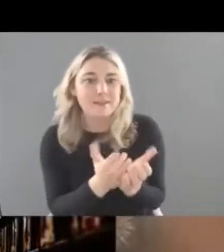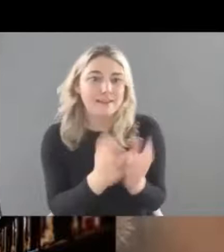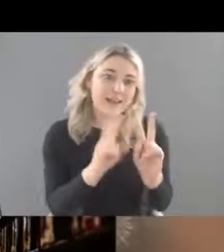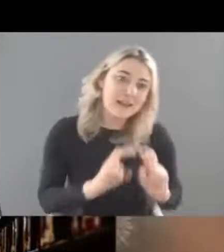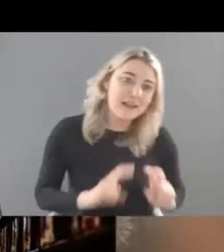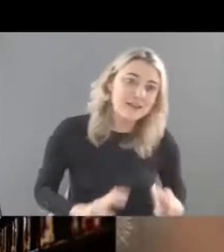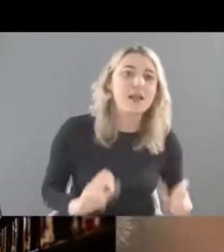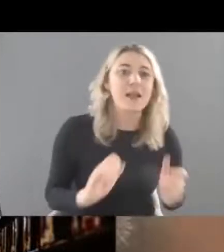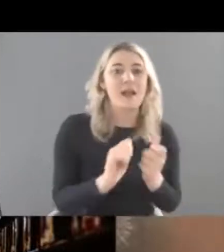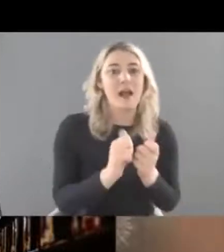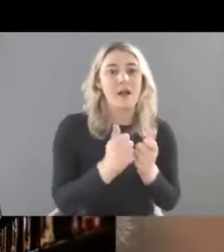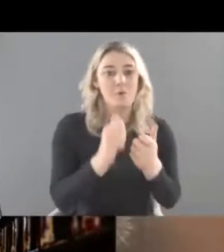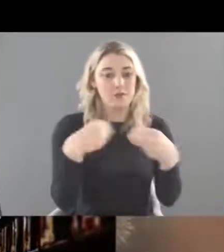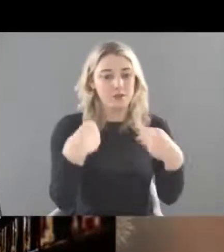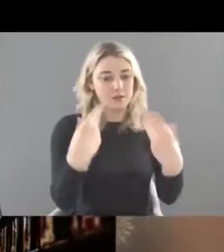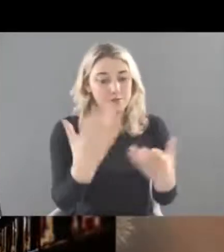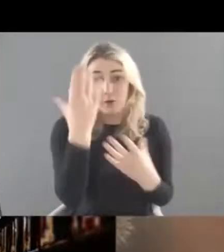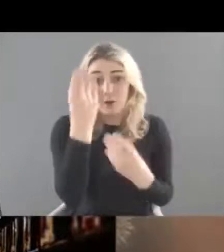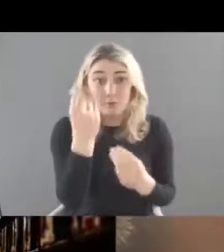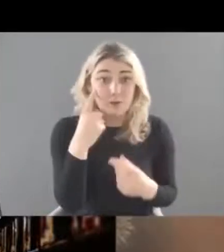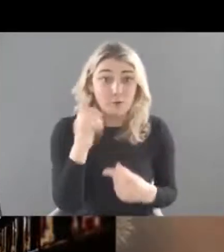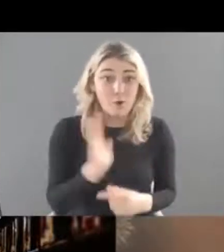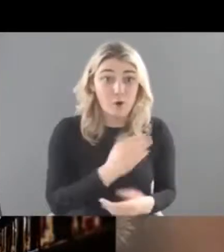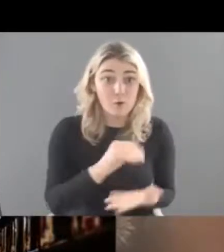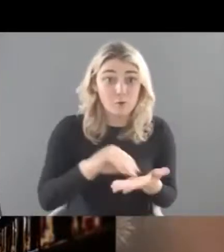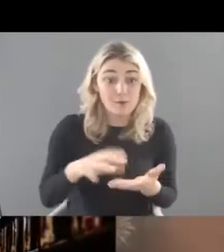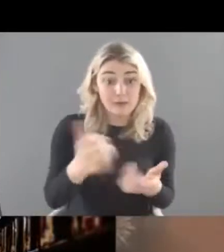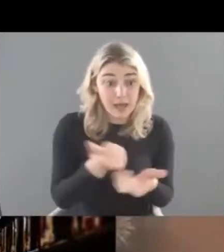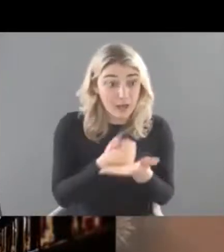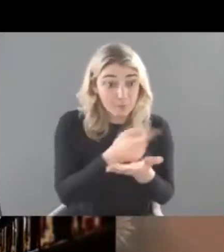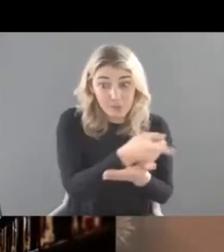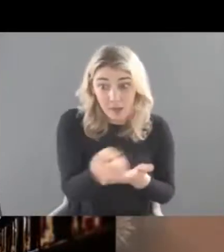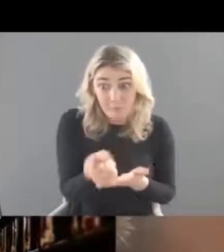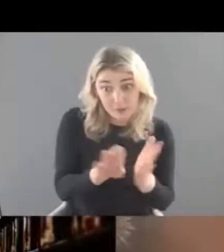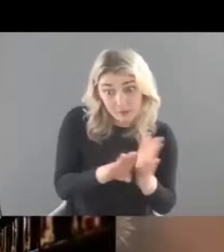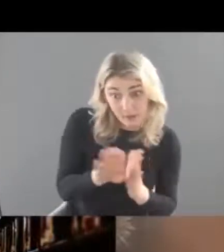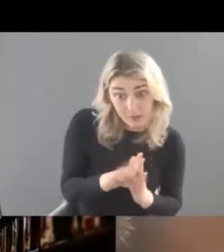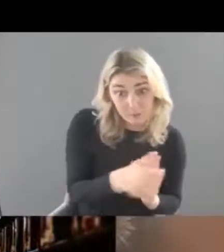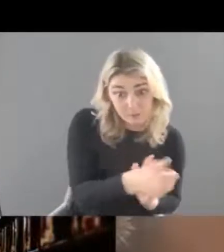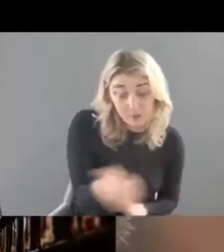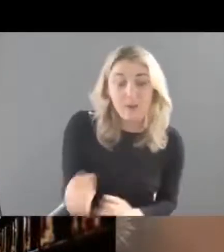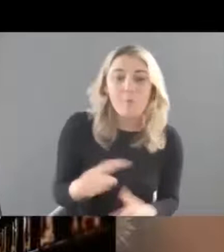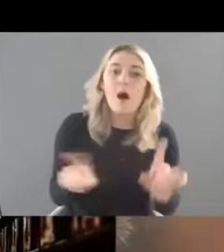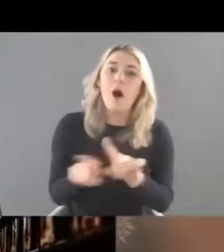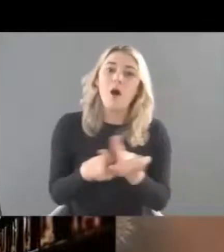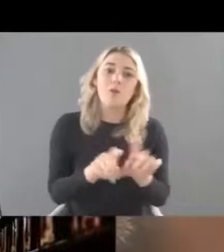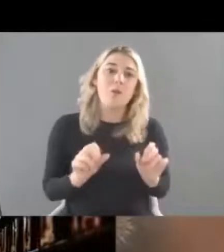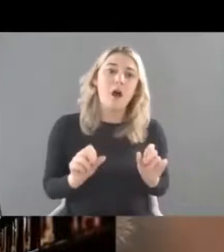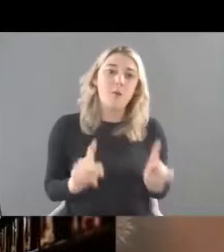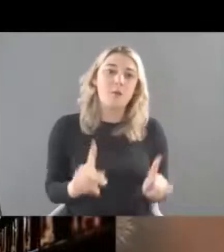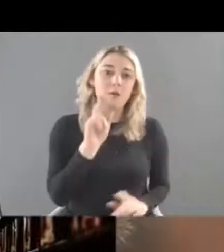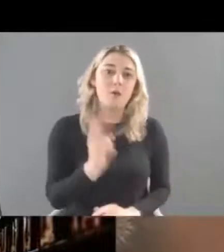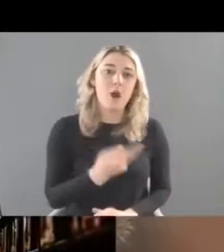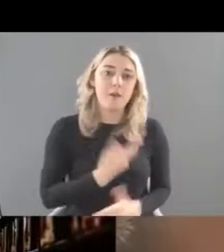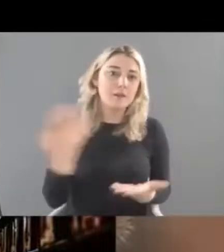our students for helping them develop. Also the opportunity for us to utilize data in a way that